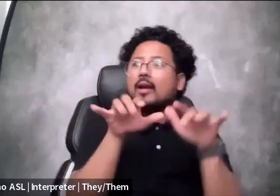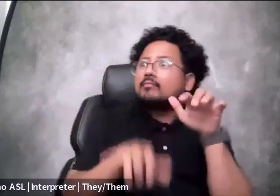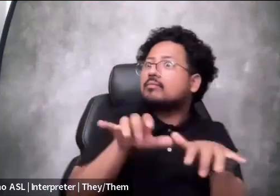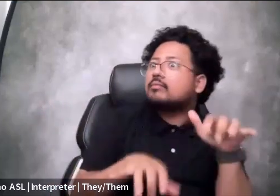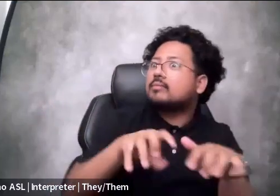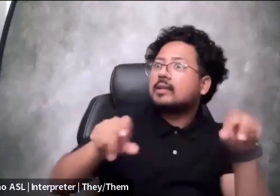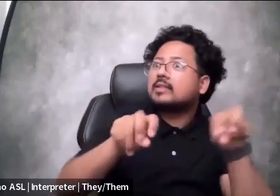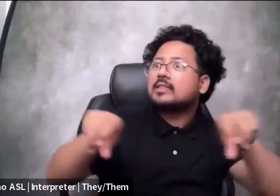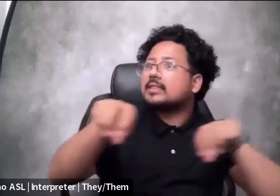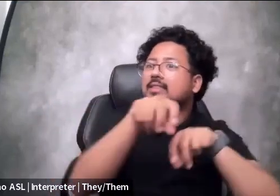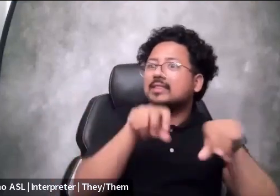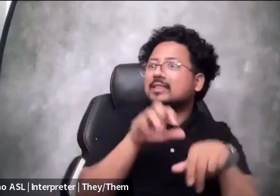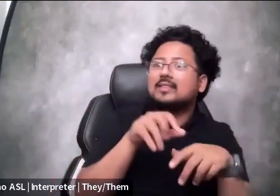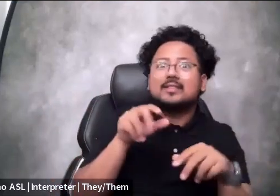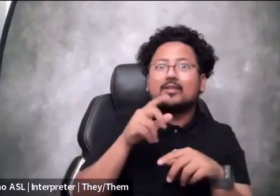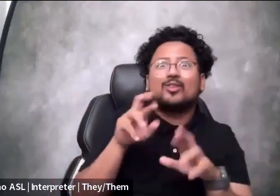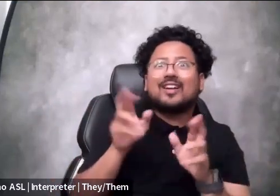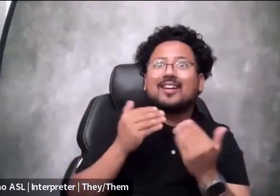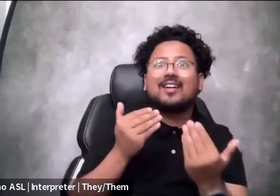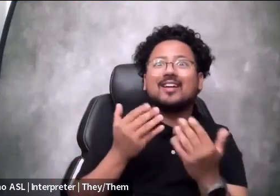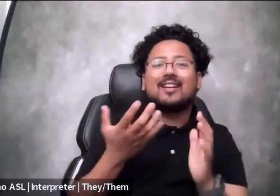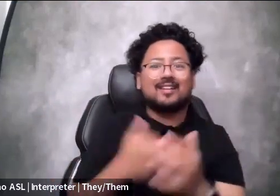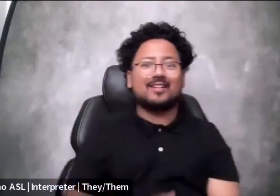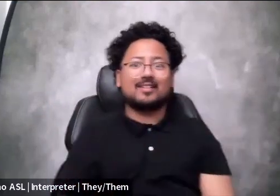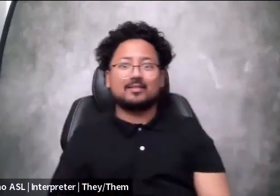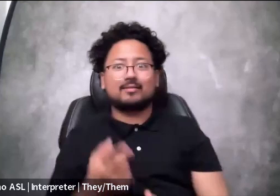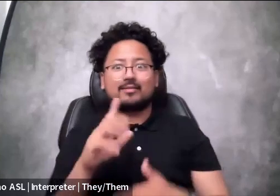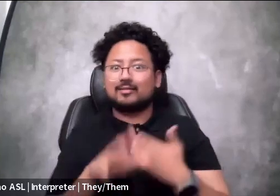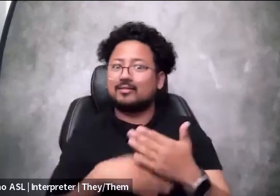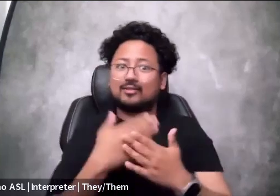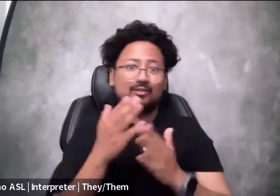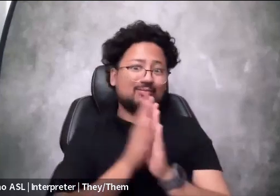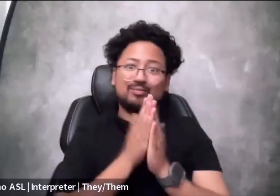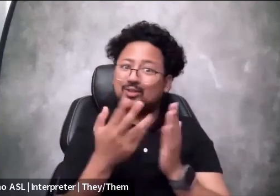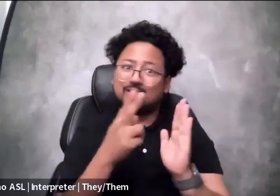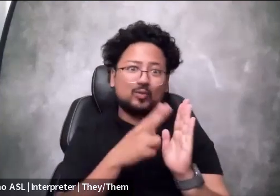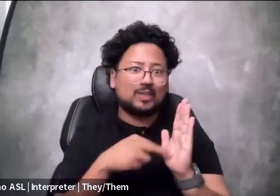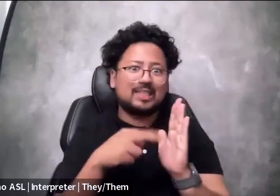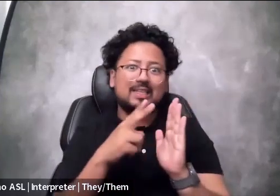little things and you just read your whole book, my whole book.